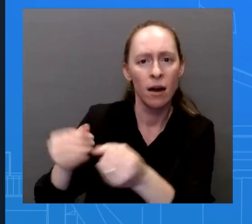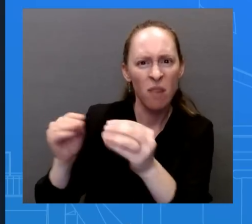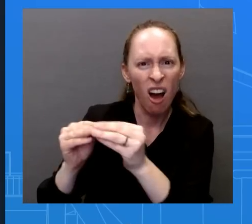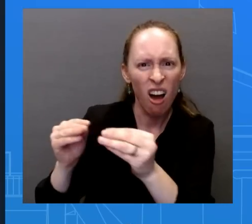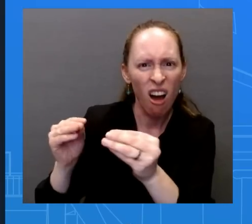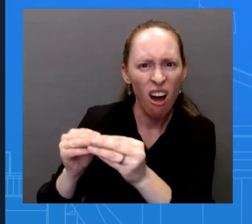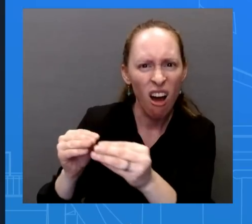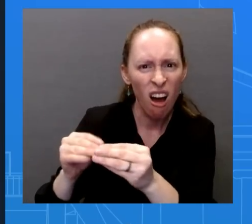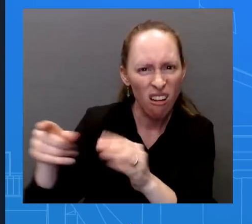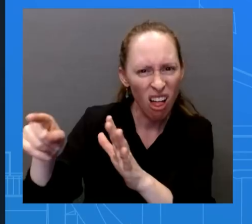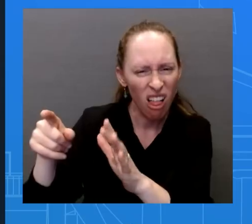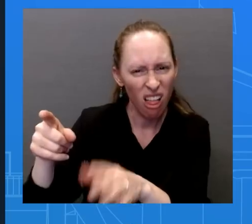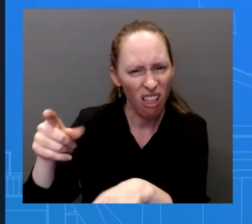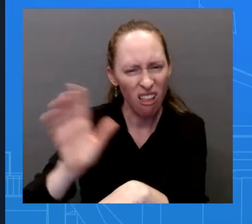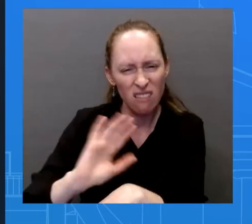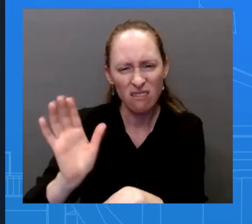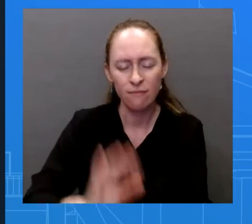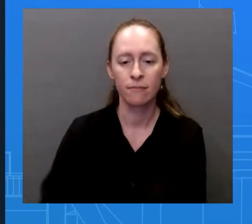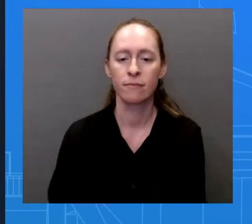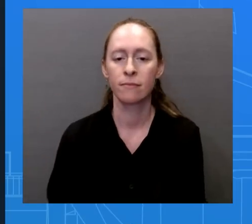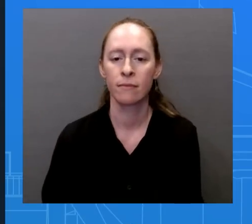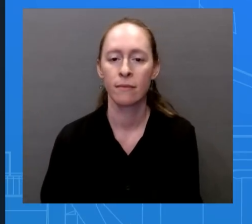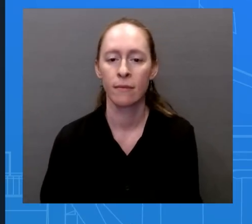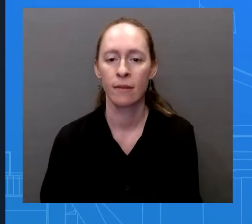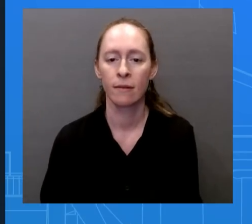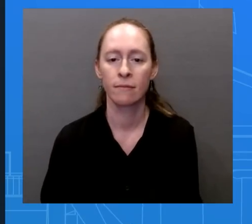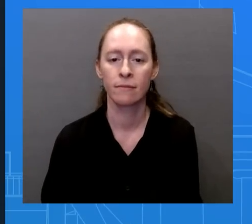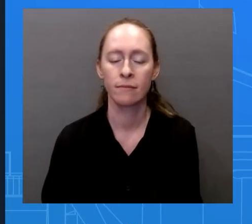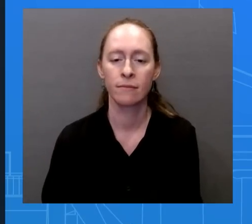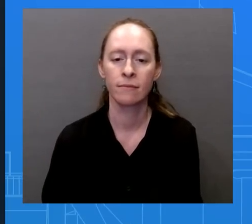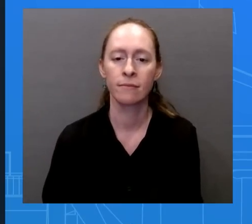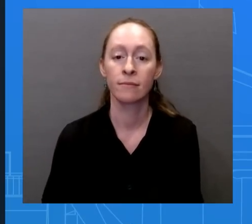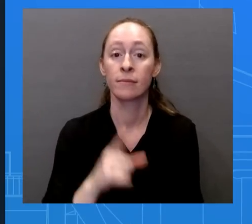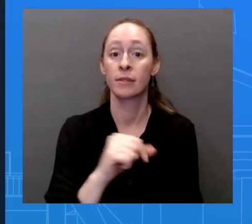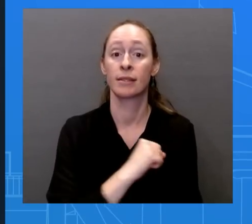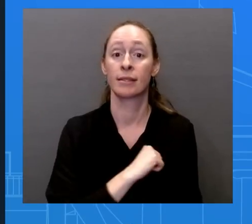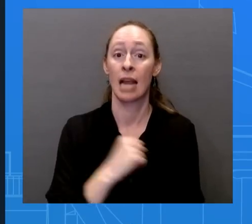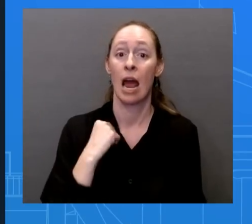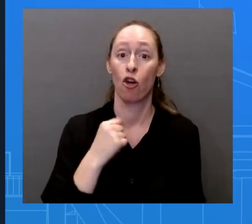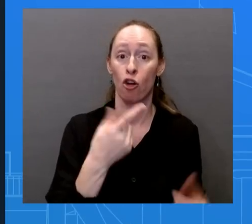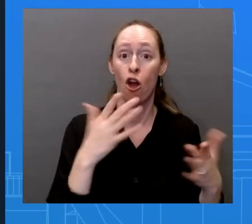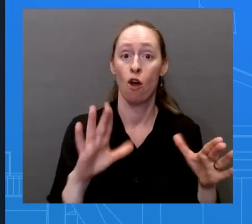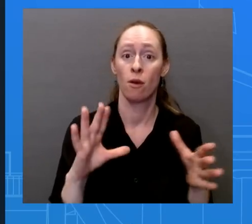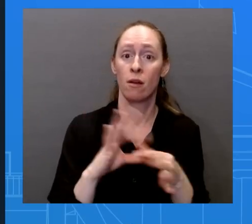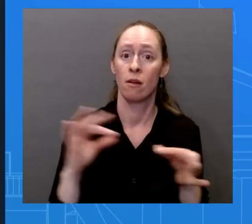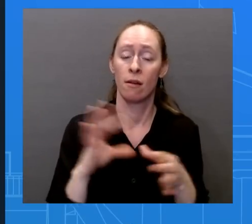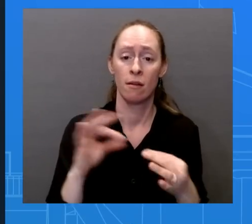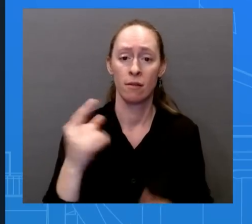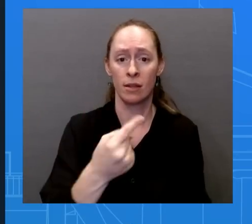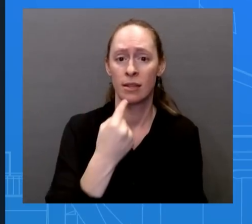saying Black people commit crimes. Doug Mastriano attacking his opponent